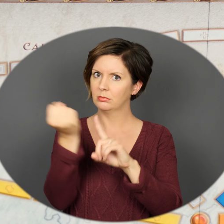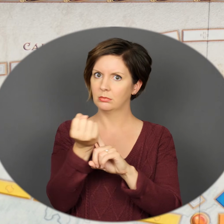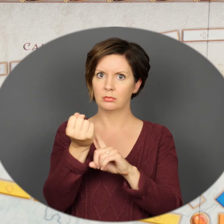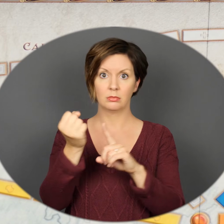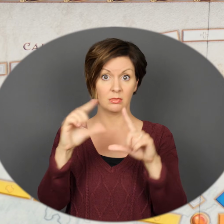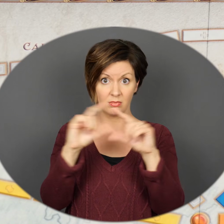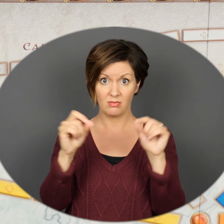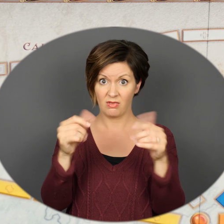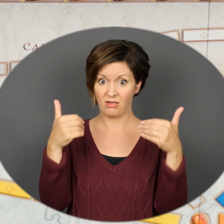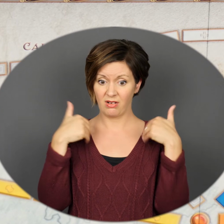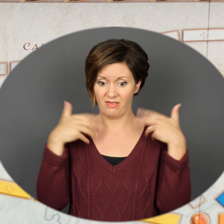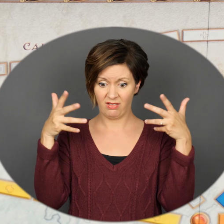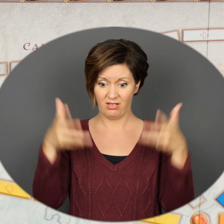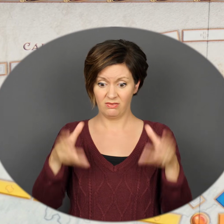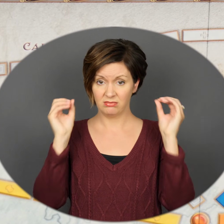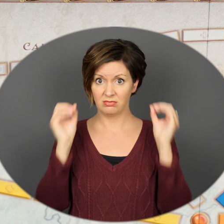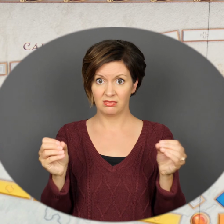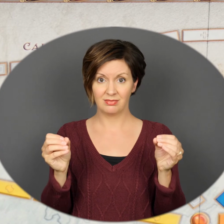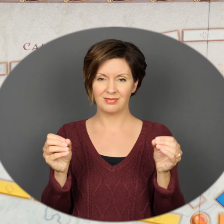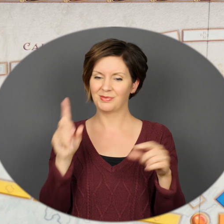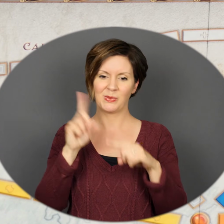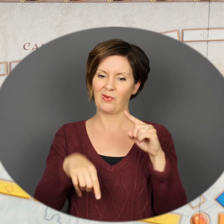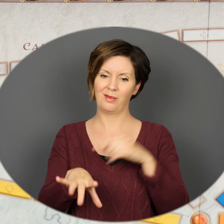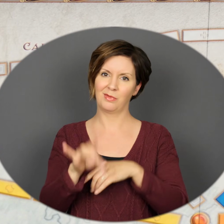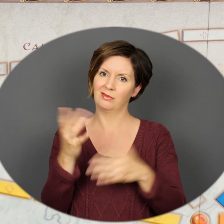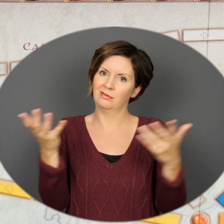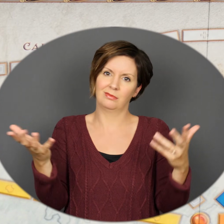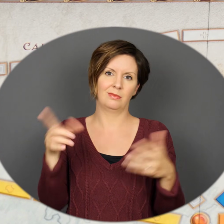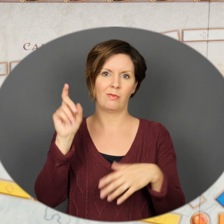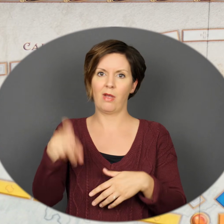you cannot take this action and instead must either claim a route or